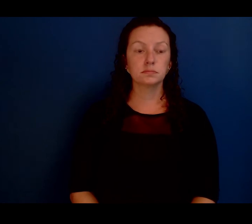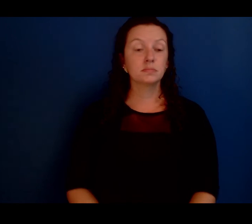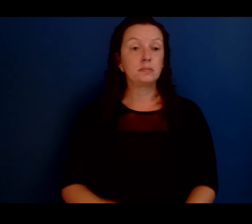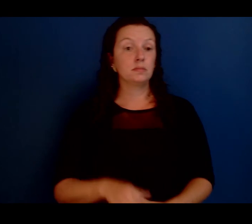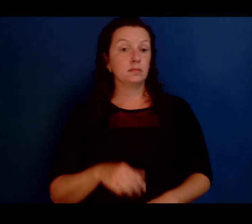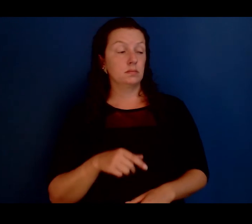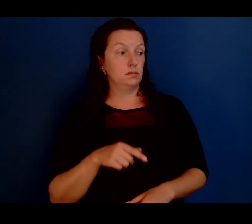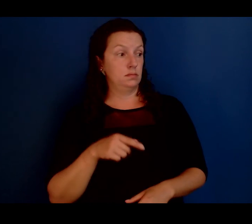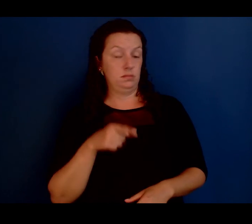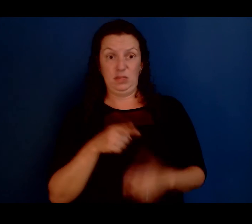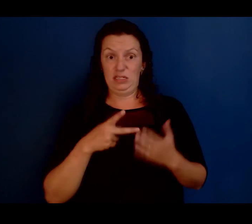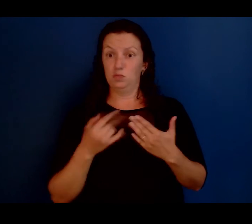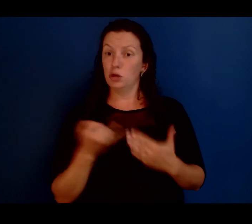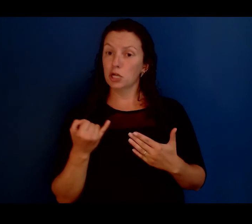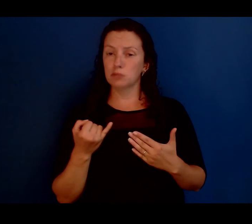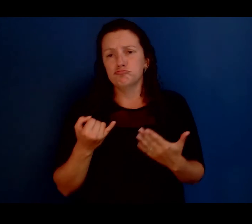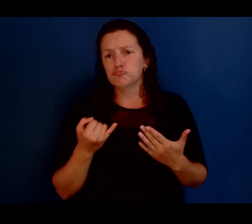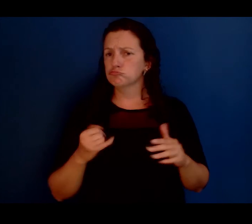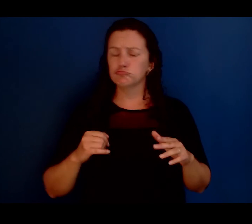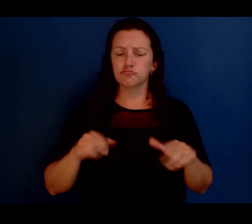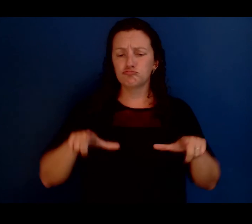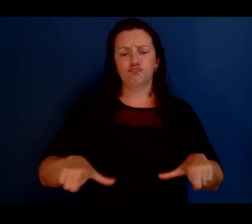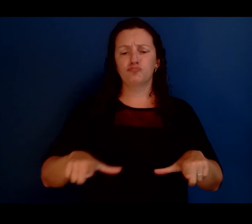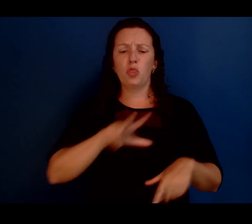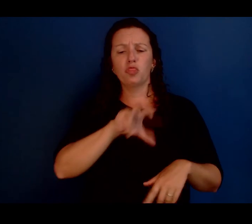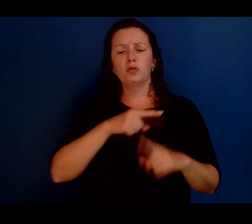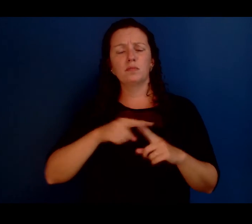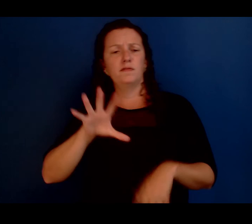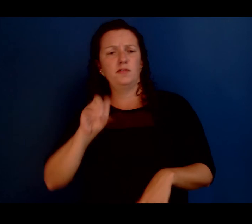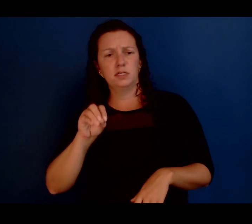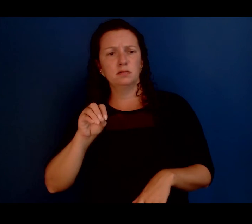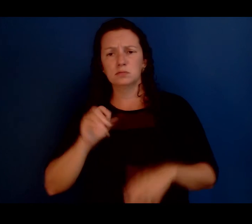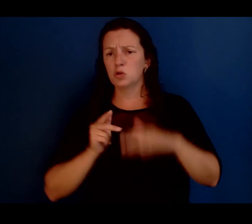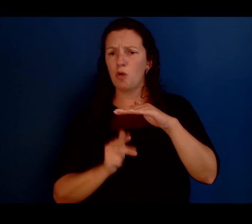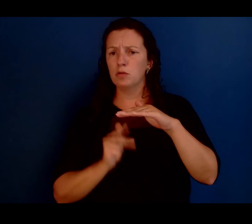This particular project, it's just a 30 by 50 garage.